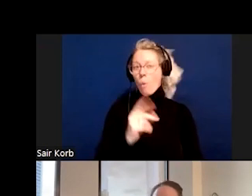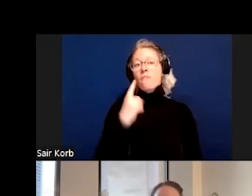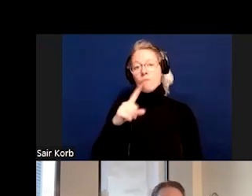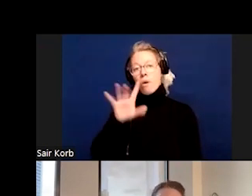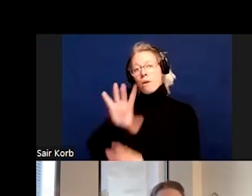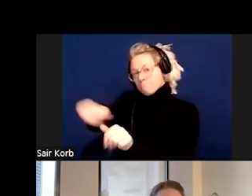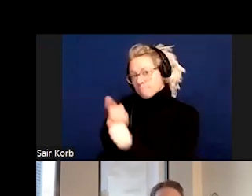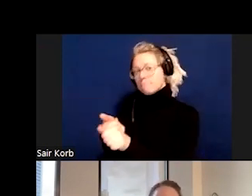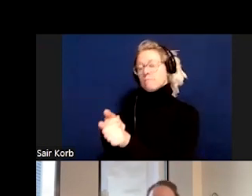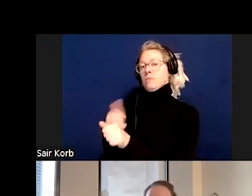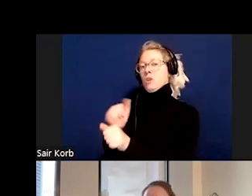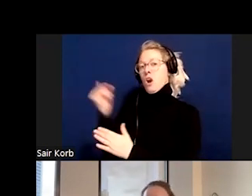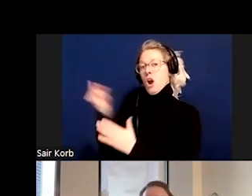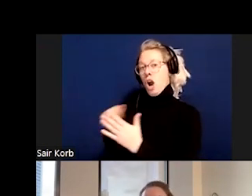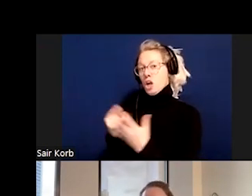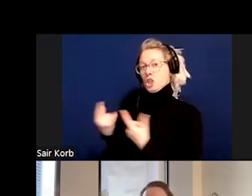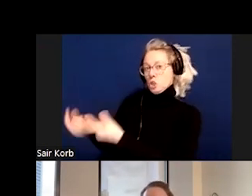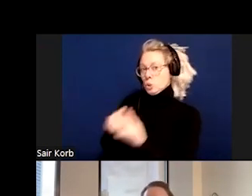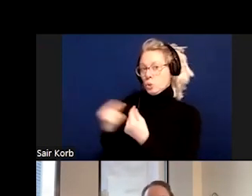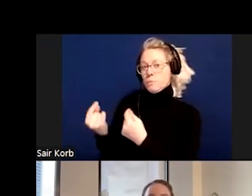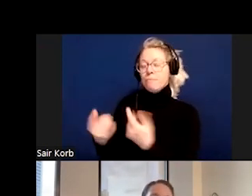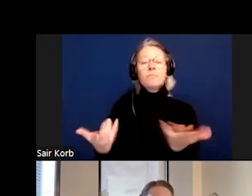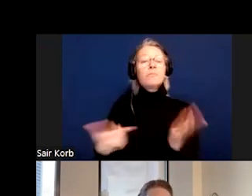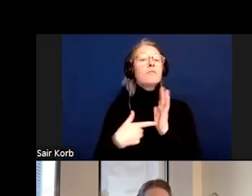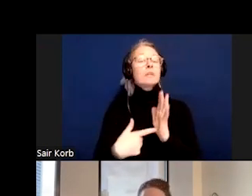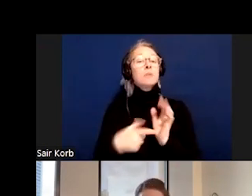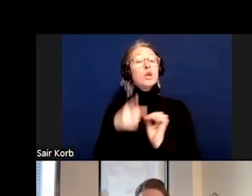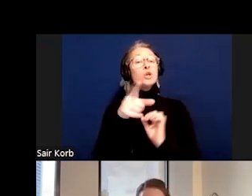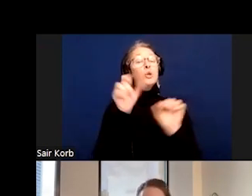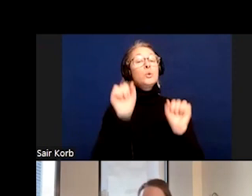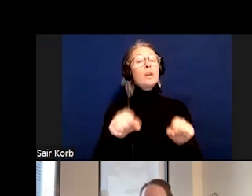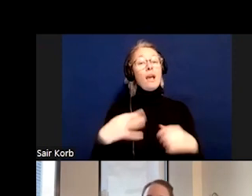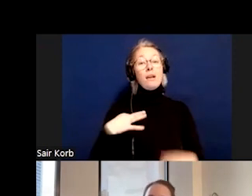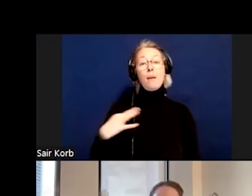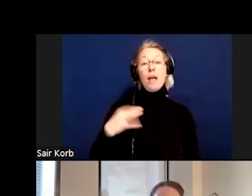So to give an example, artists may apply to attend a residency program which might result